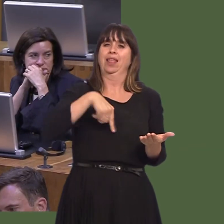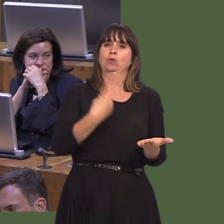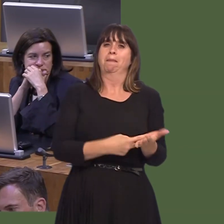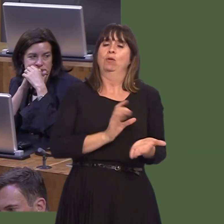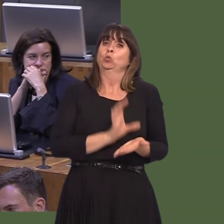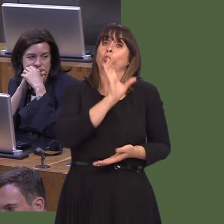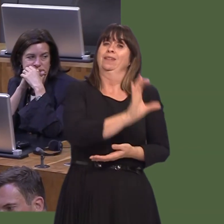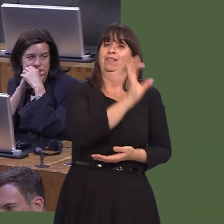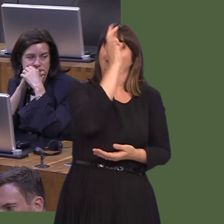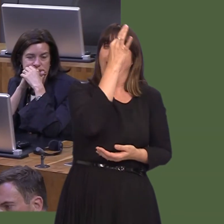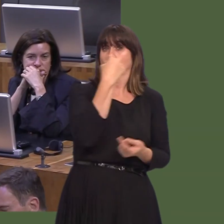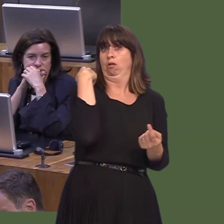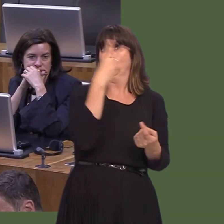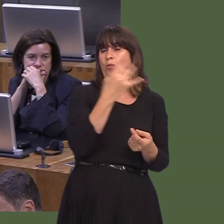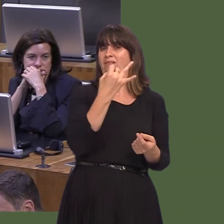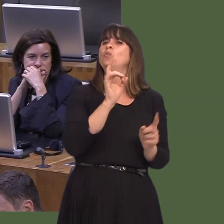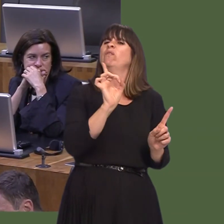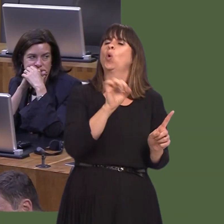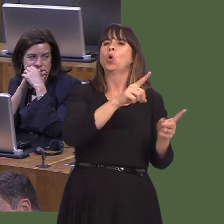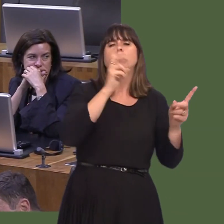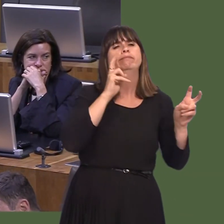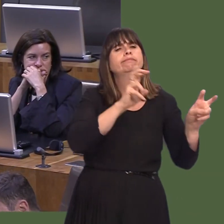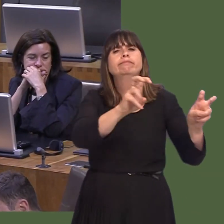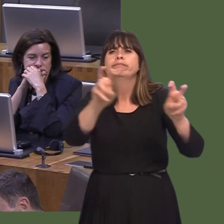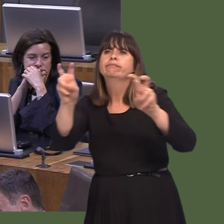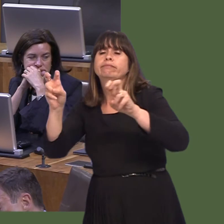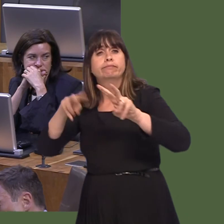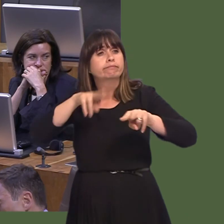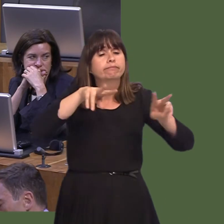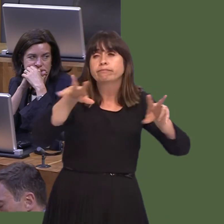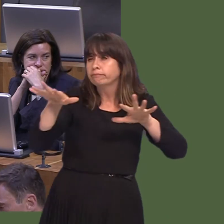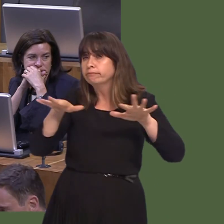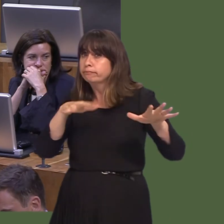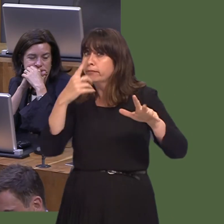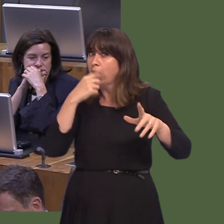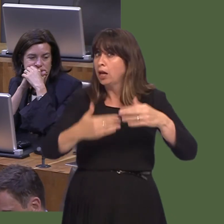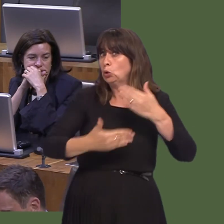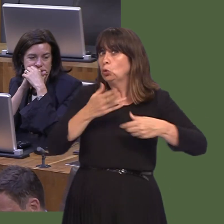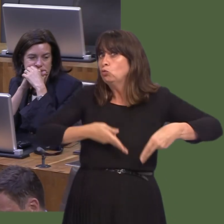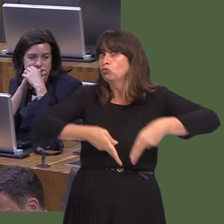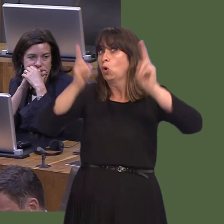to the council in 2017 to undertake an appraisal for the provision of those improvements.